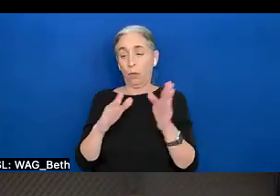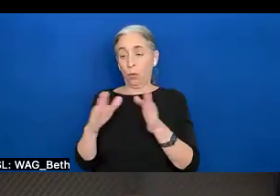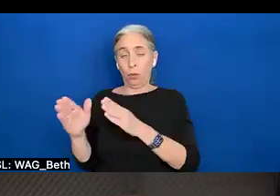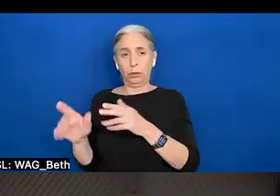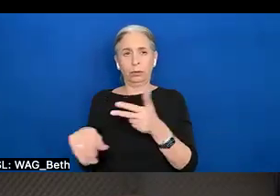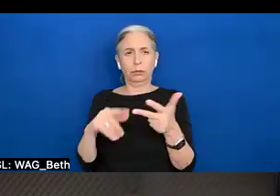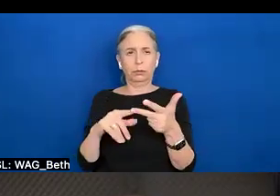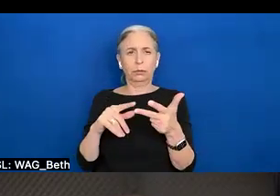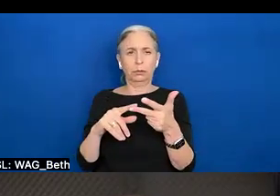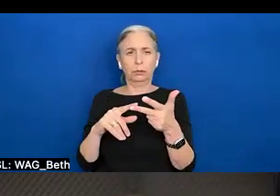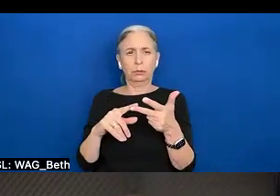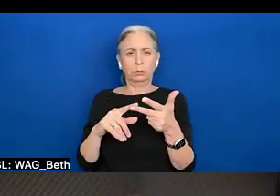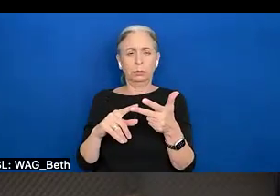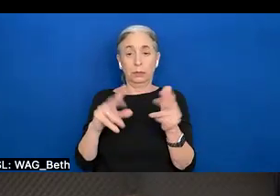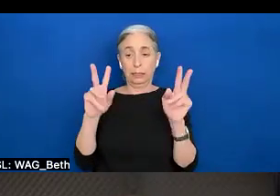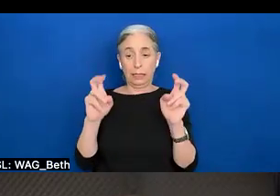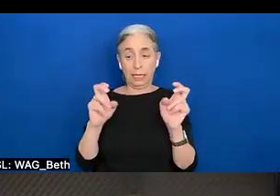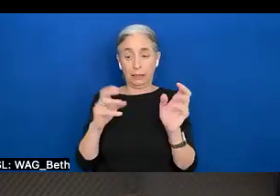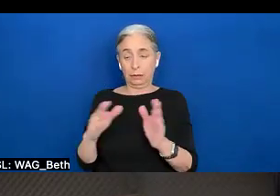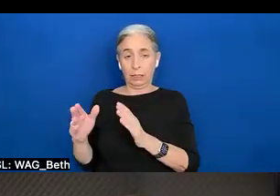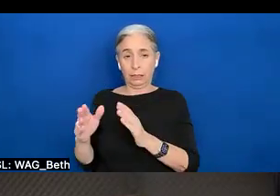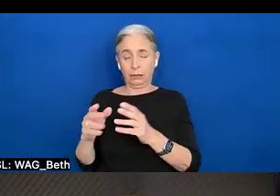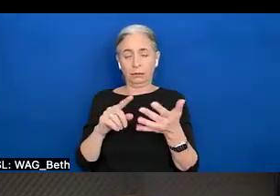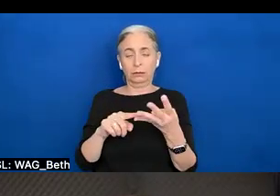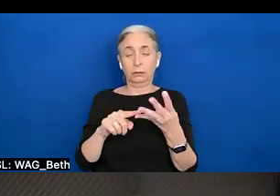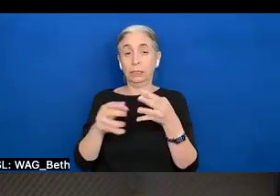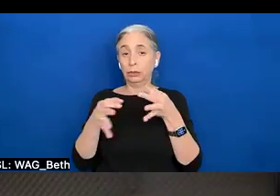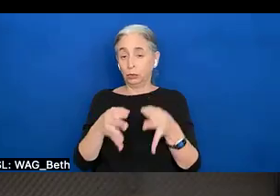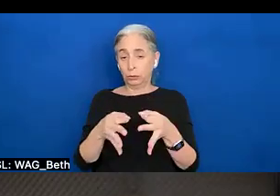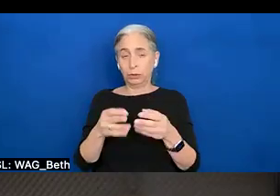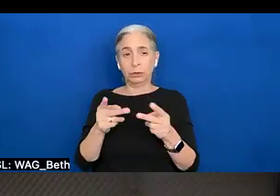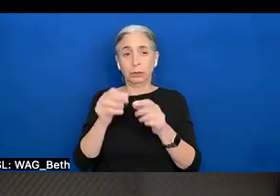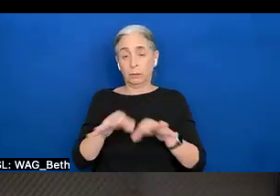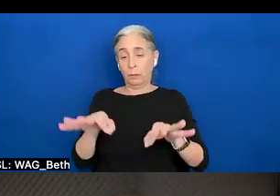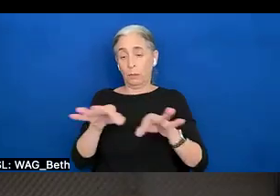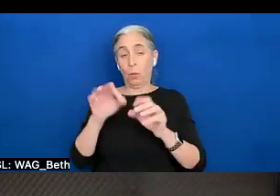author, the author title, the description, the